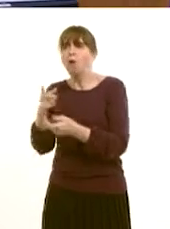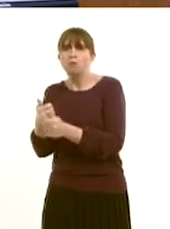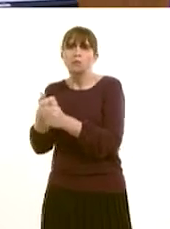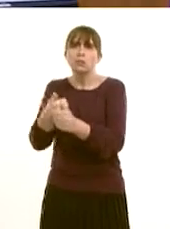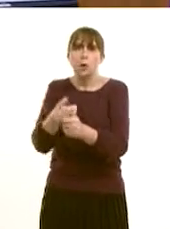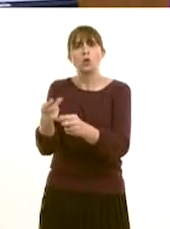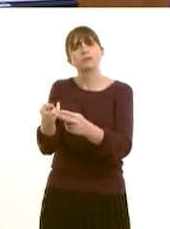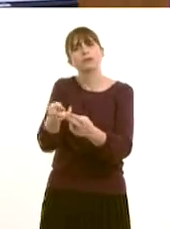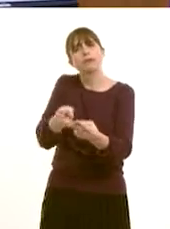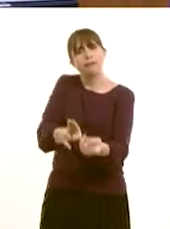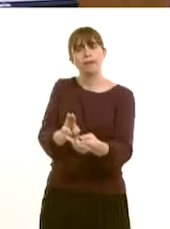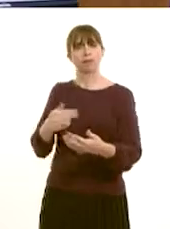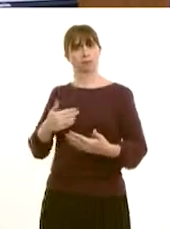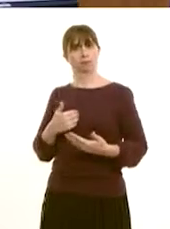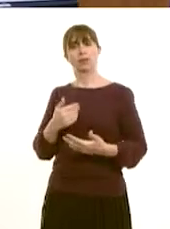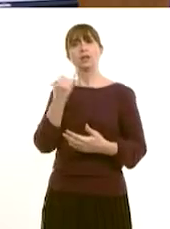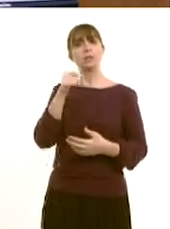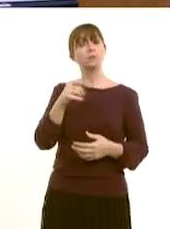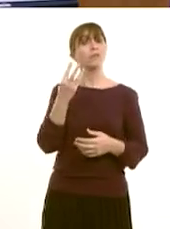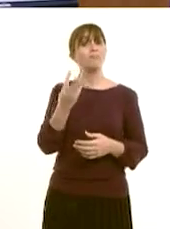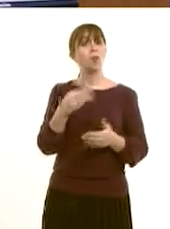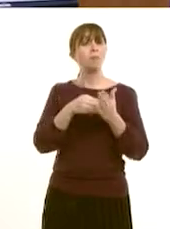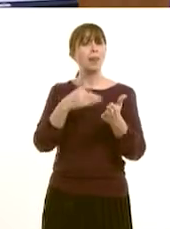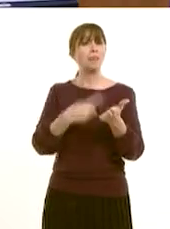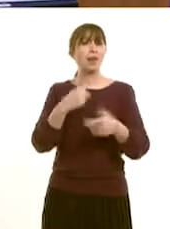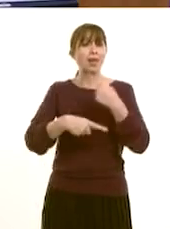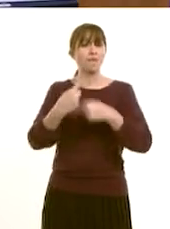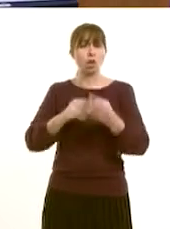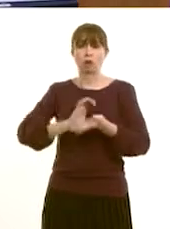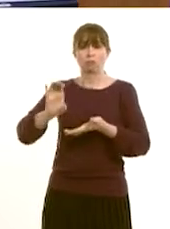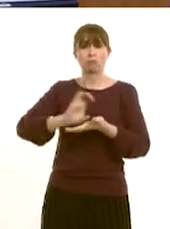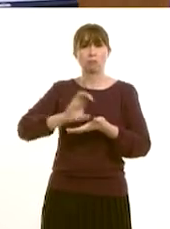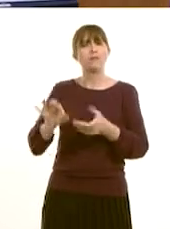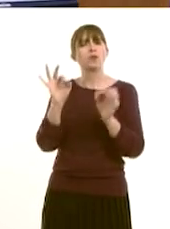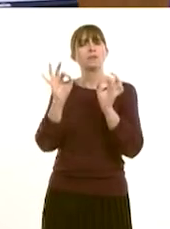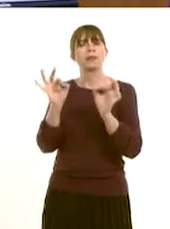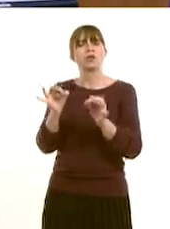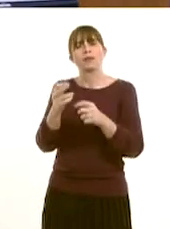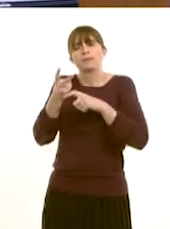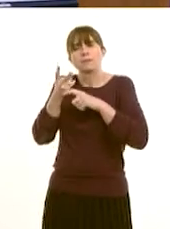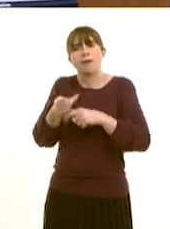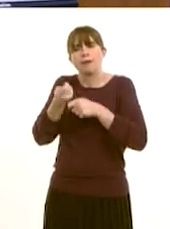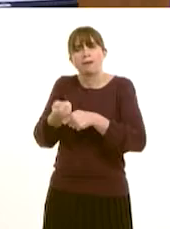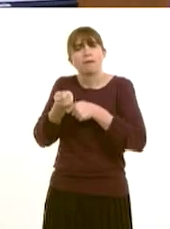Since 2008, weíve invested £6.4 million annually in end-of-life and specialist palliative care services in Wales.